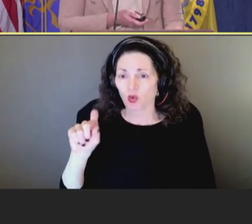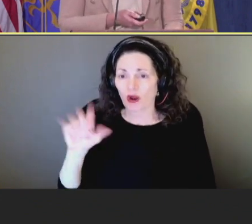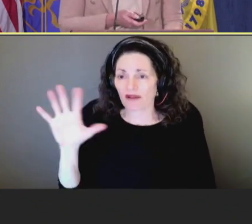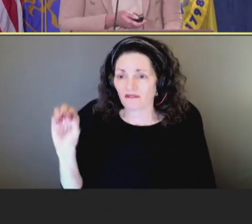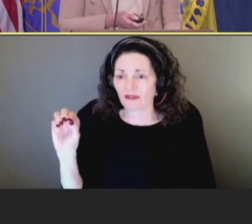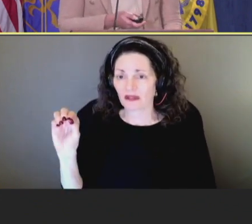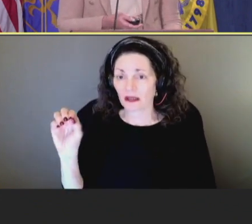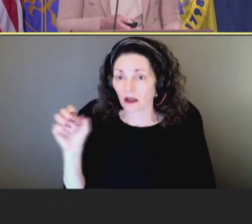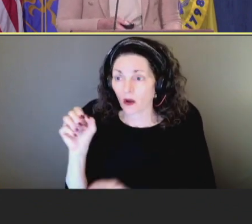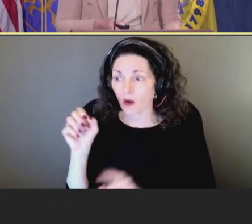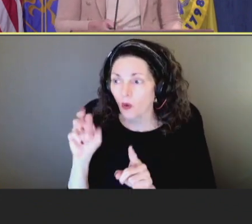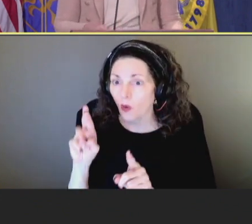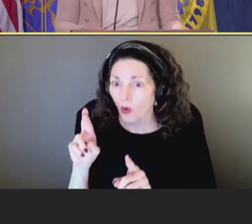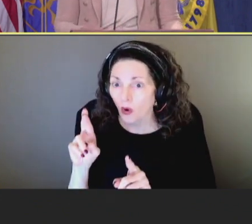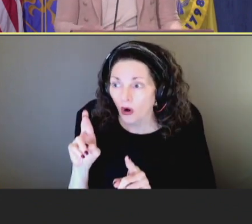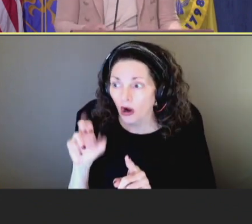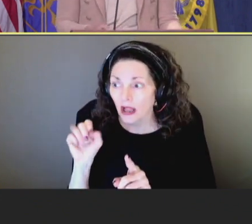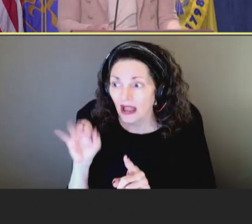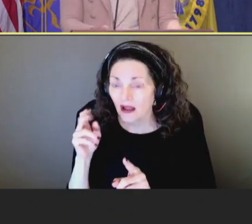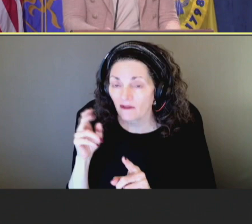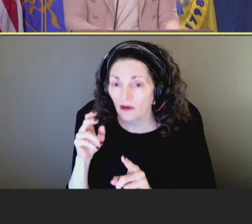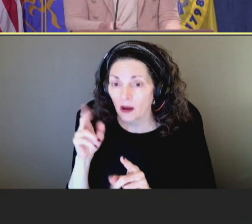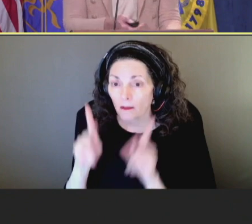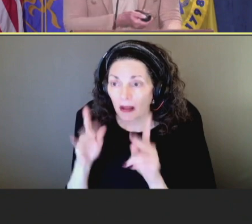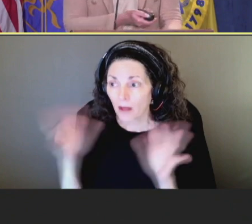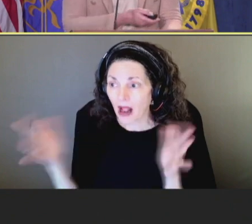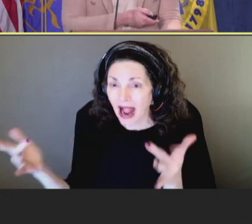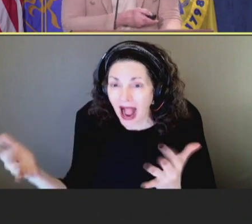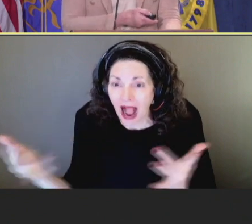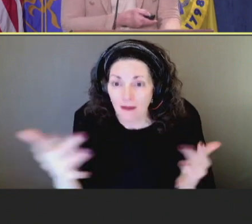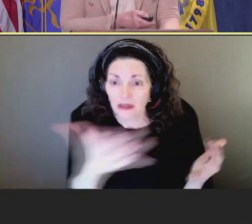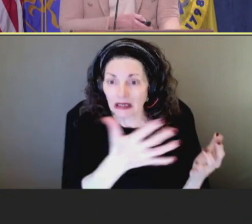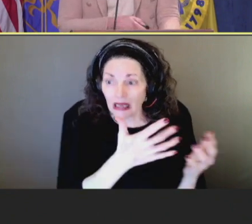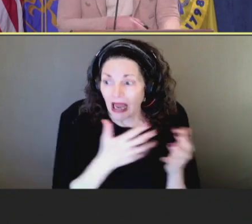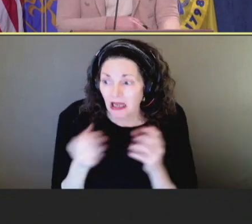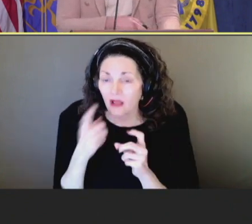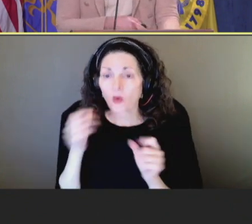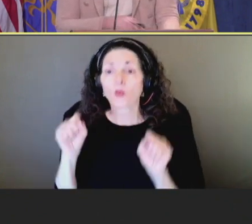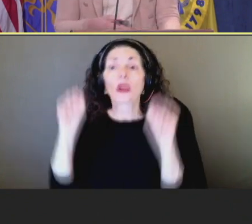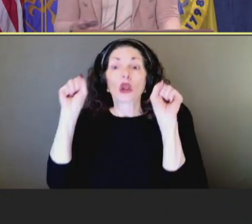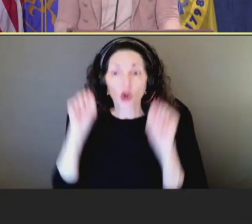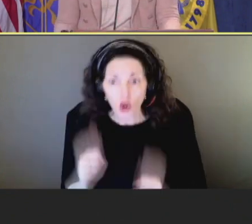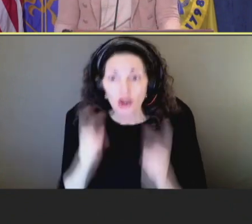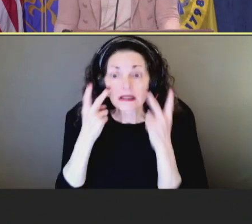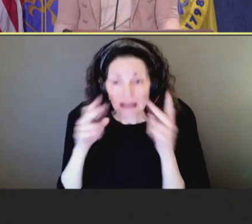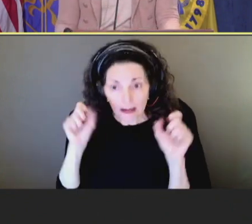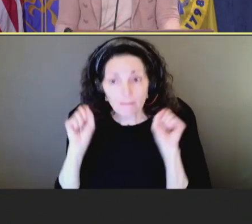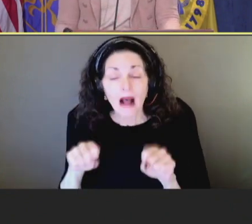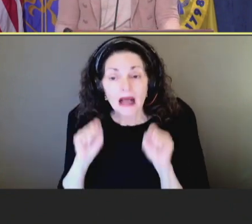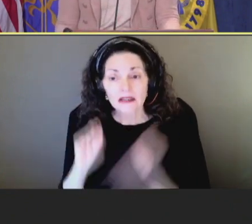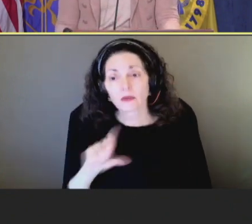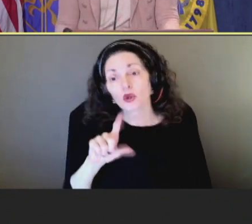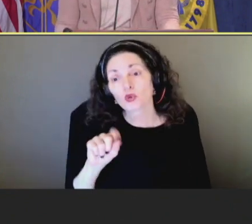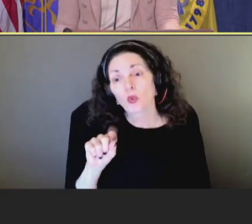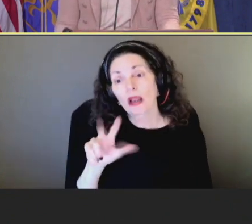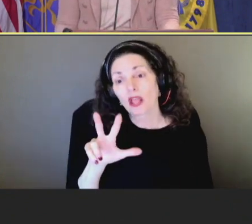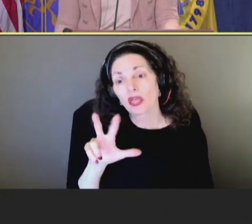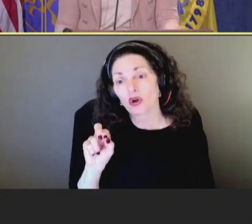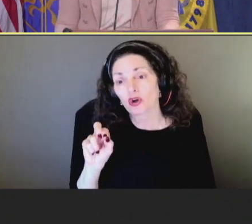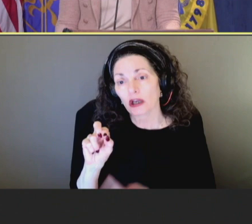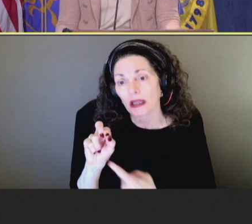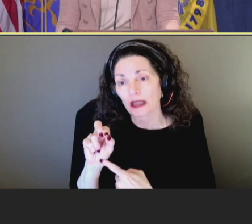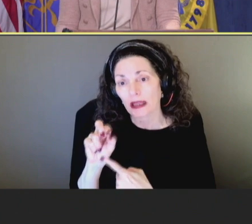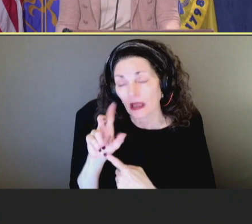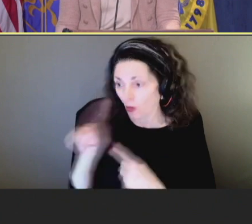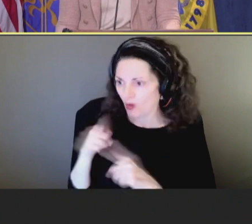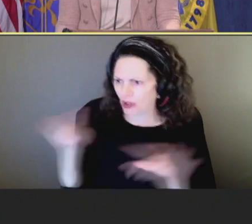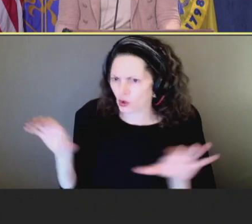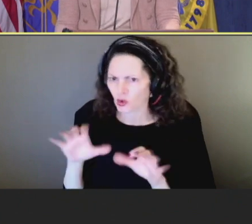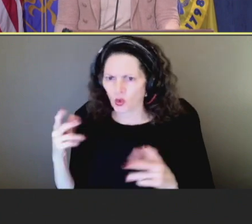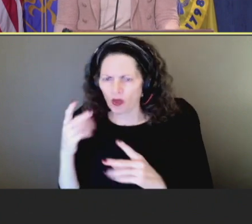it's really possible to see vaccines to market by 2030. I did the math. That's 860,000 lives lost to